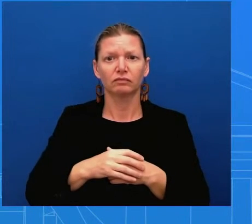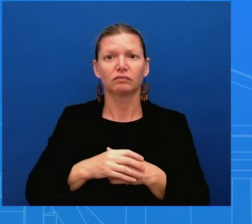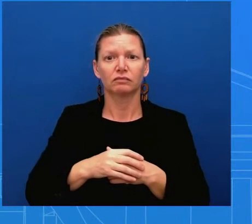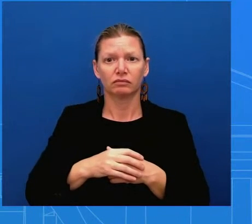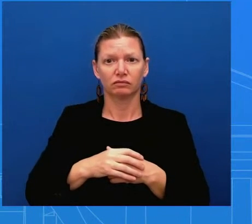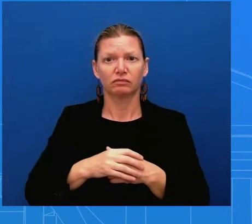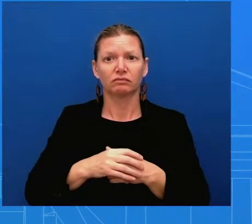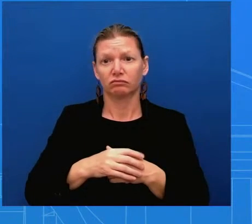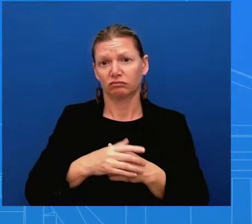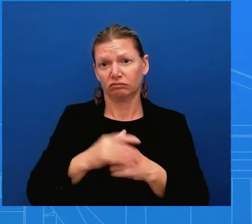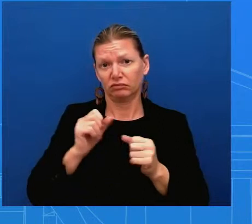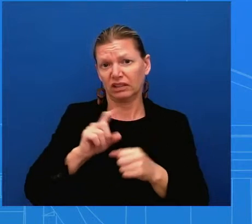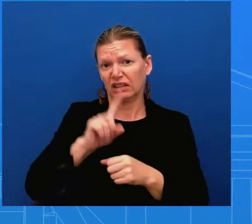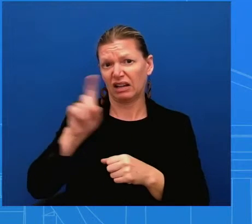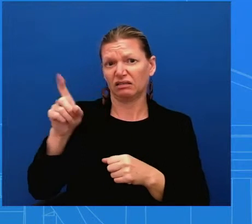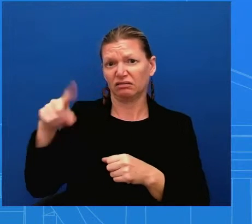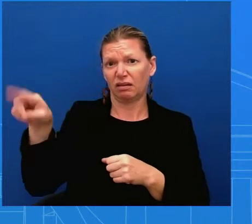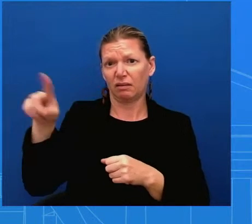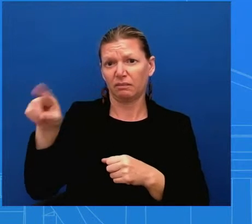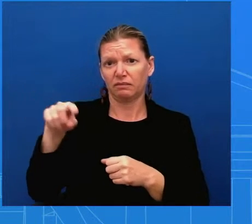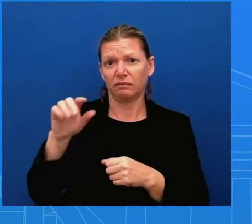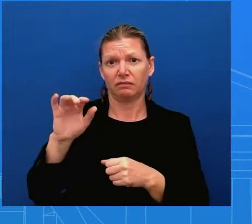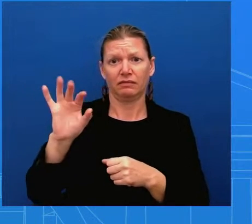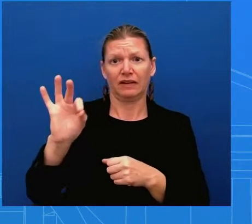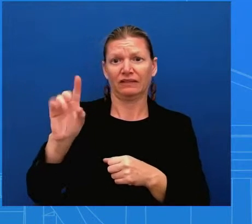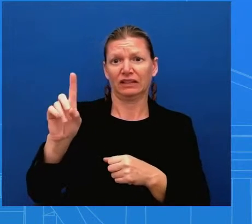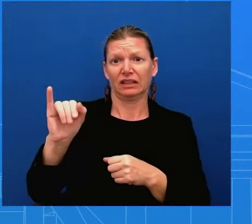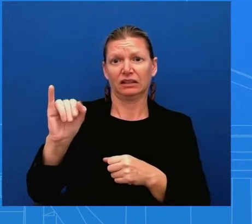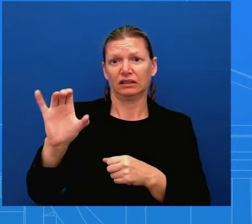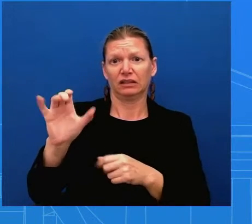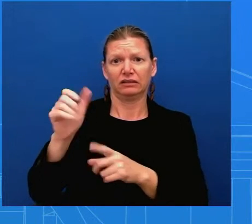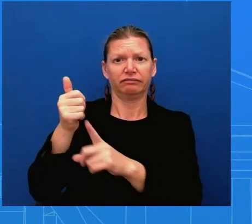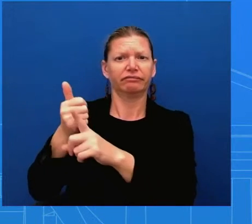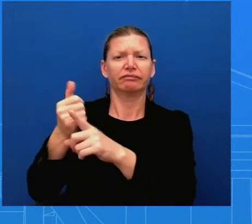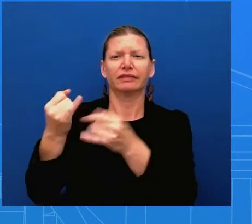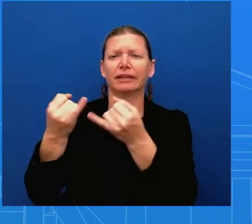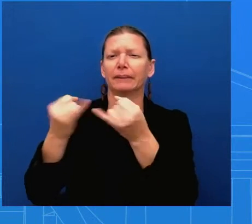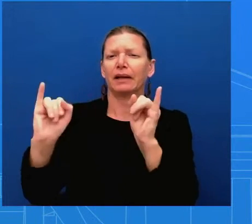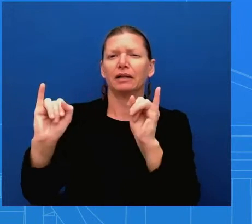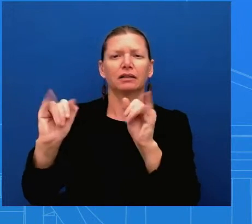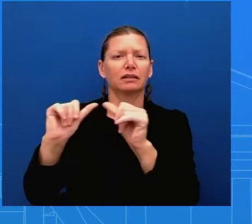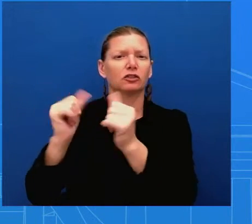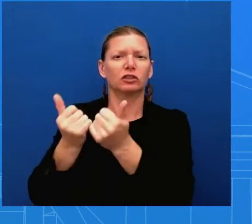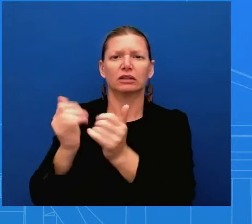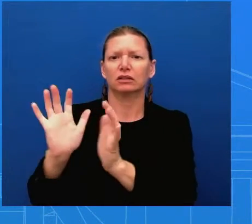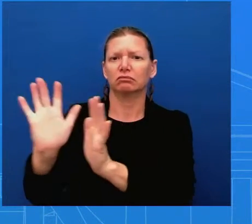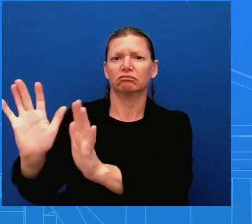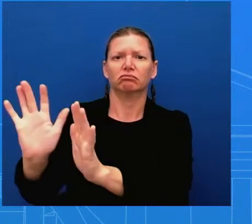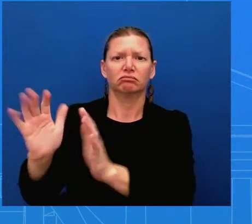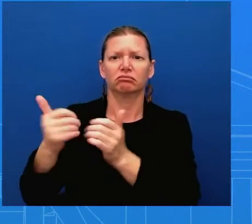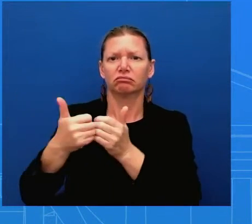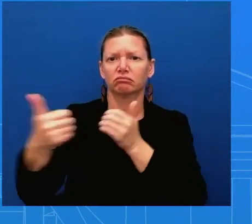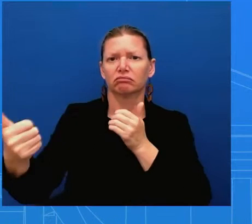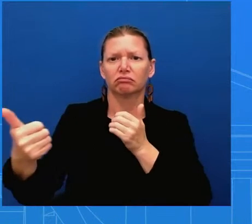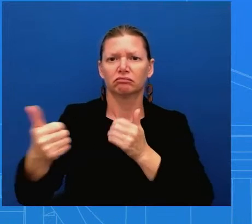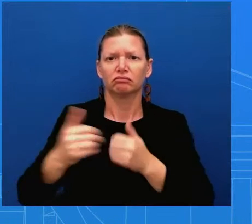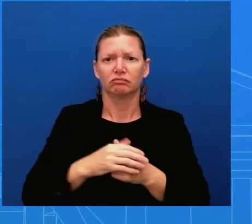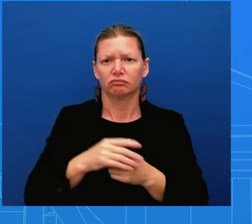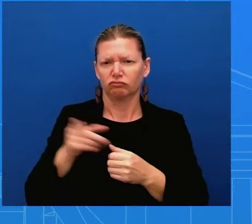so would refer you to them as to anything else coming out from the FDIC on this particular matter. But I just don't have any policy --